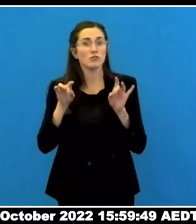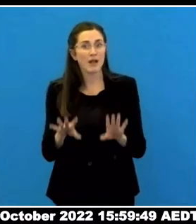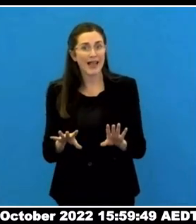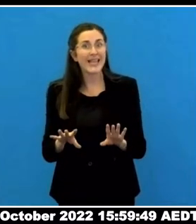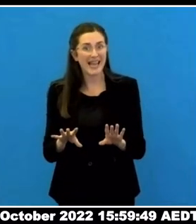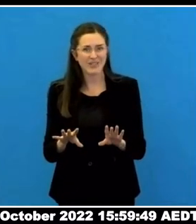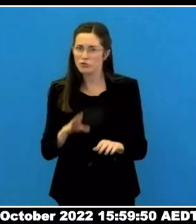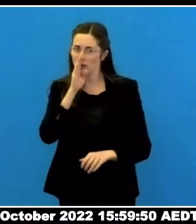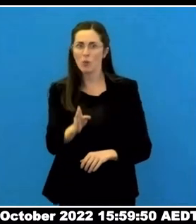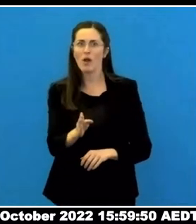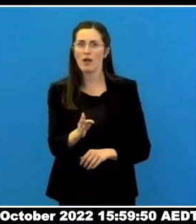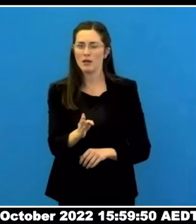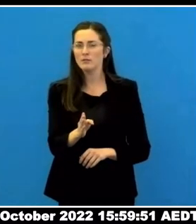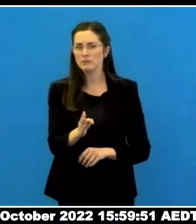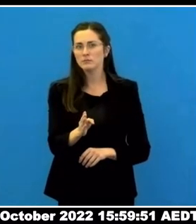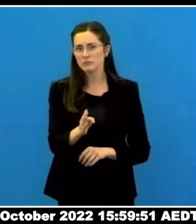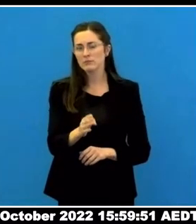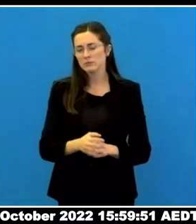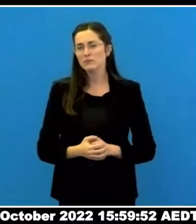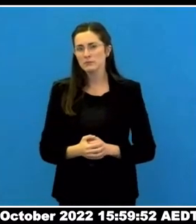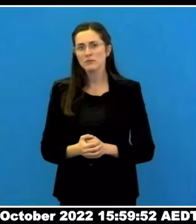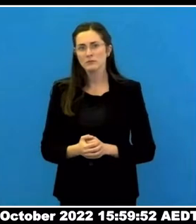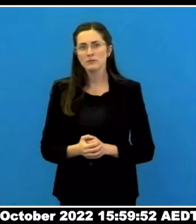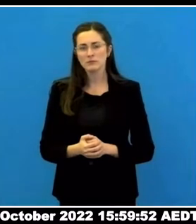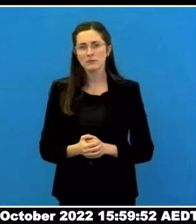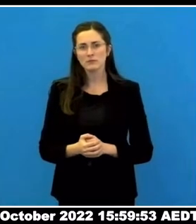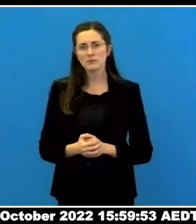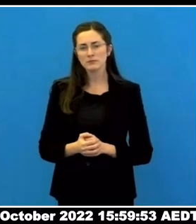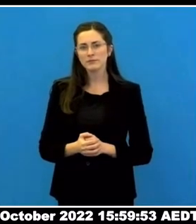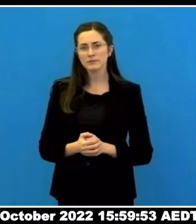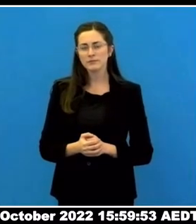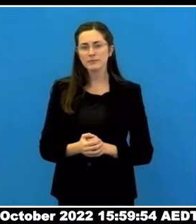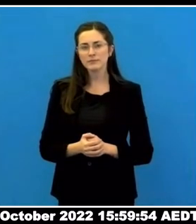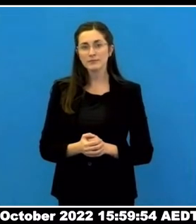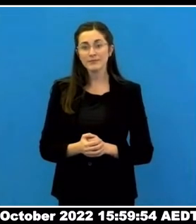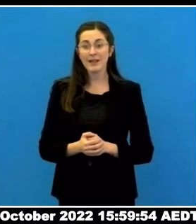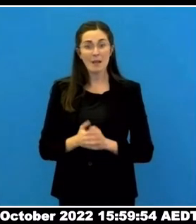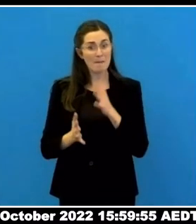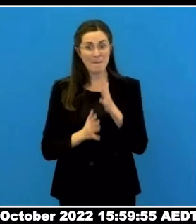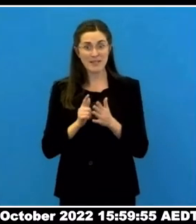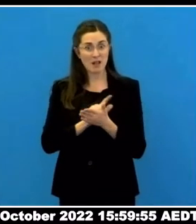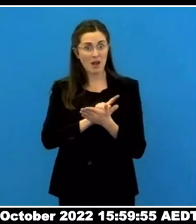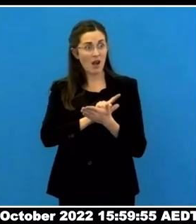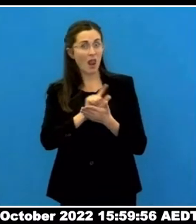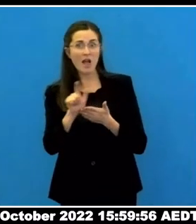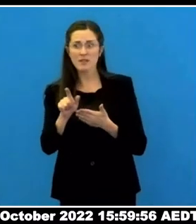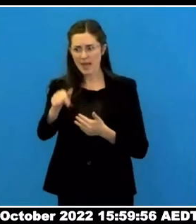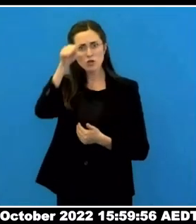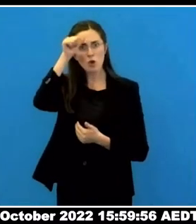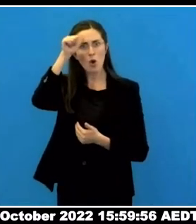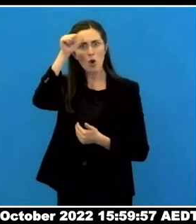at the first in as early as possible, then it will not impact